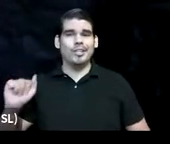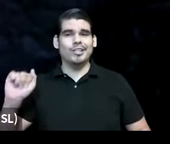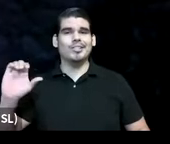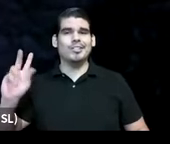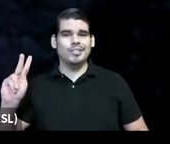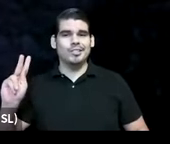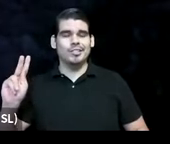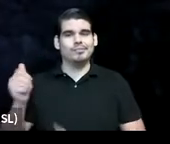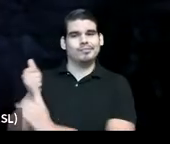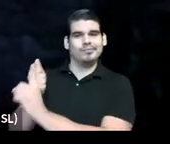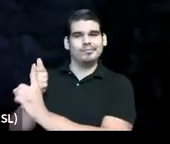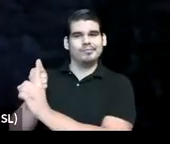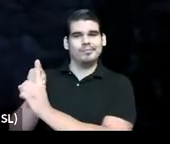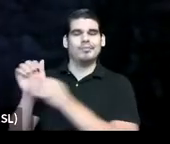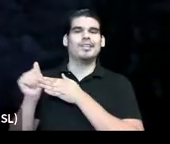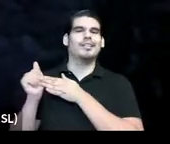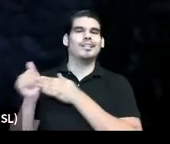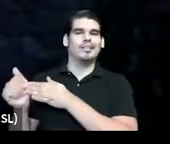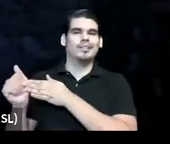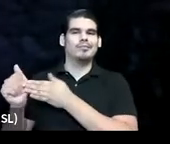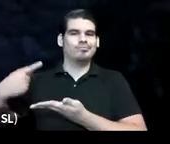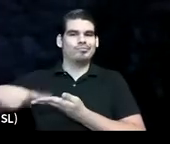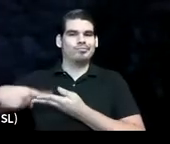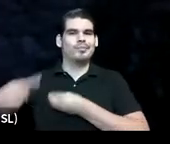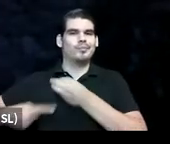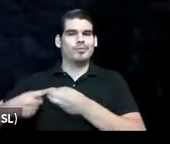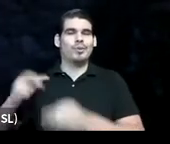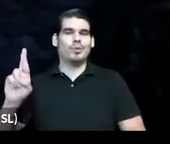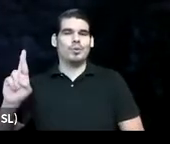Jack Hill: Yeah, absolutely. Yes. Um, So our resolves. We tried to